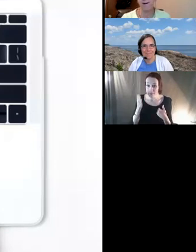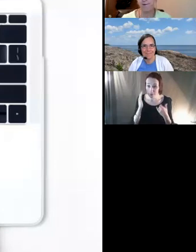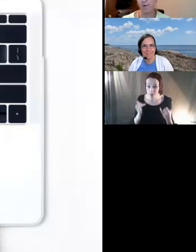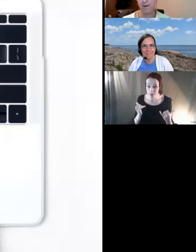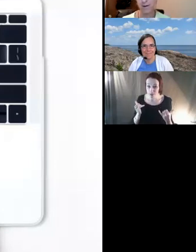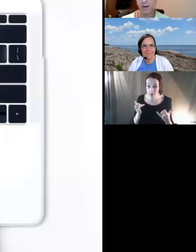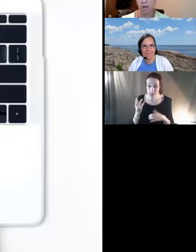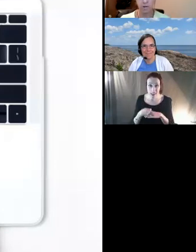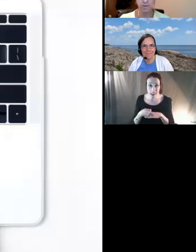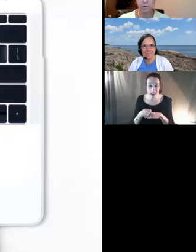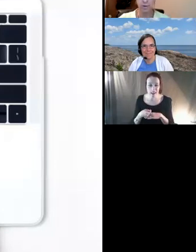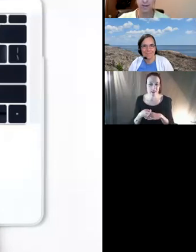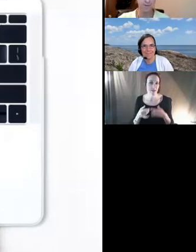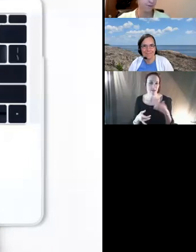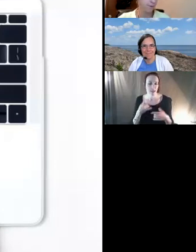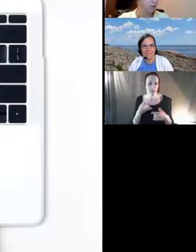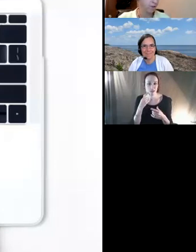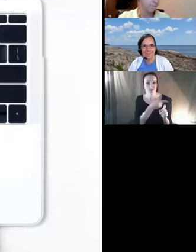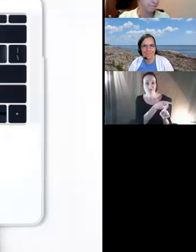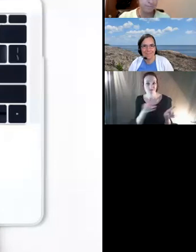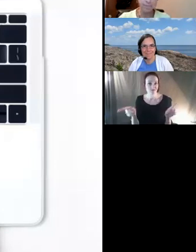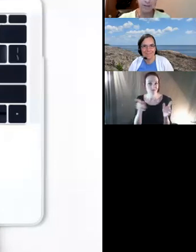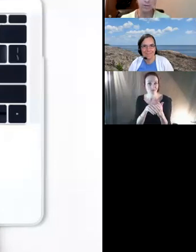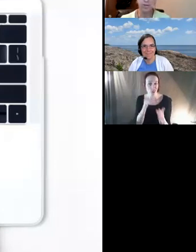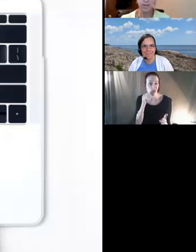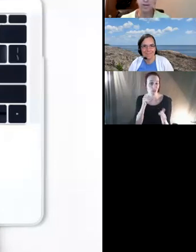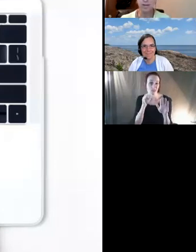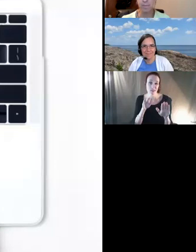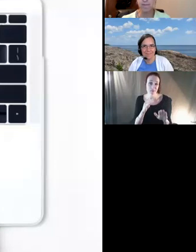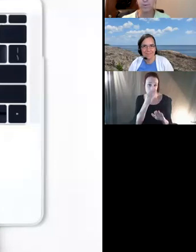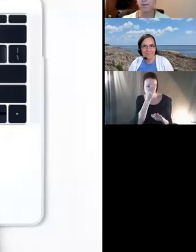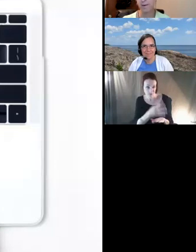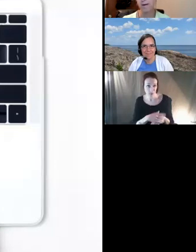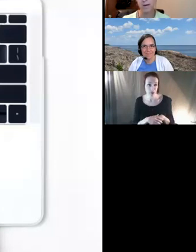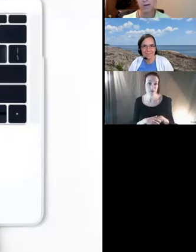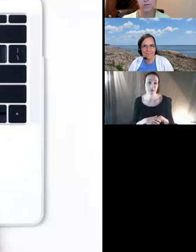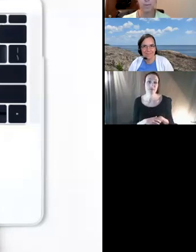to have everyone learn some great information. Just a little bit of housekeeping.